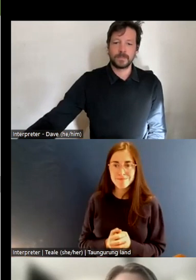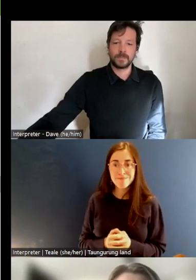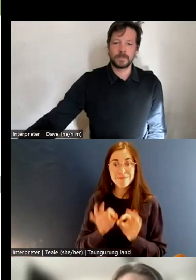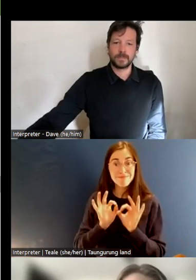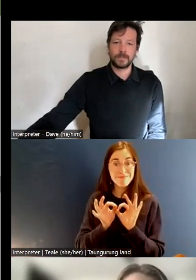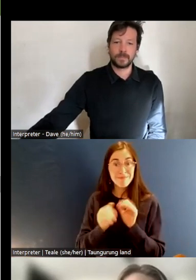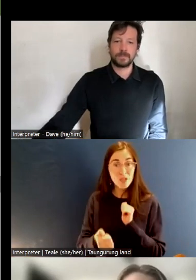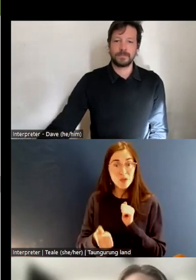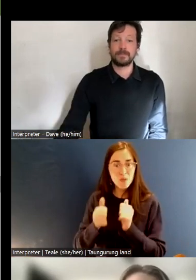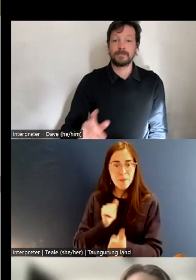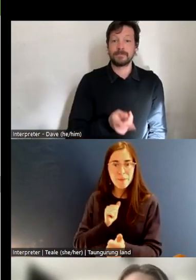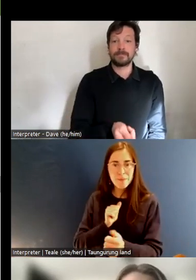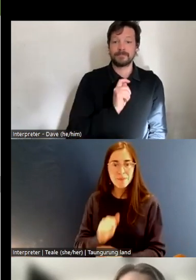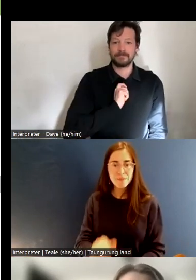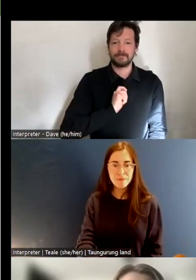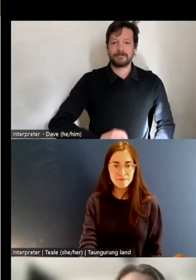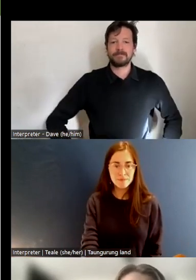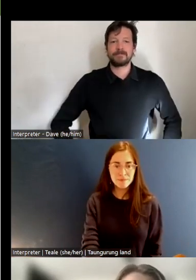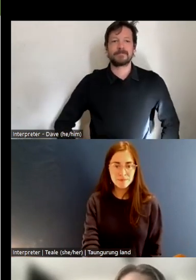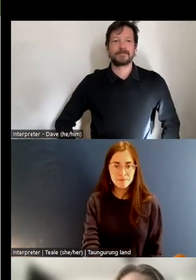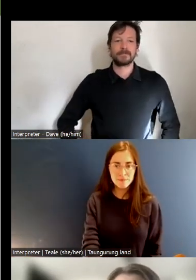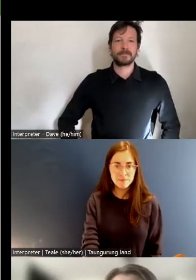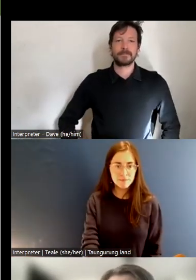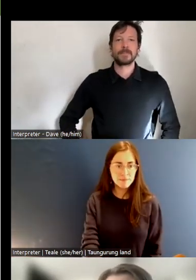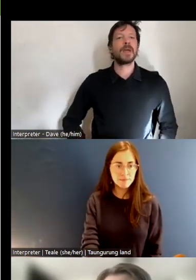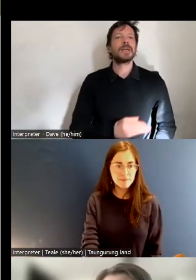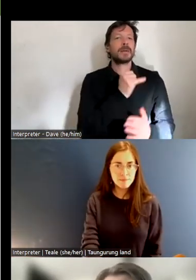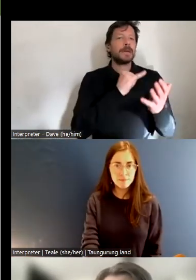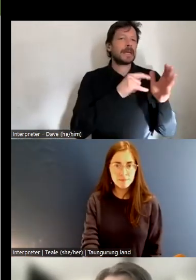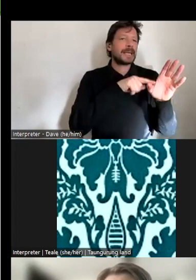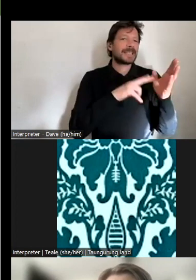And some of the syndromic conditions are things like Usher syndrome